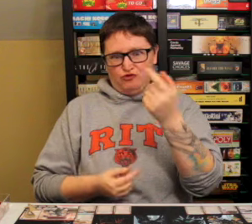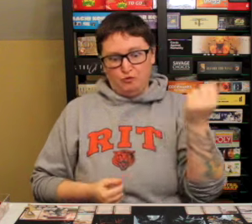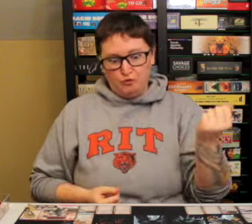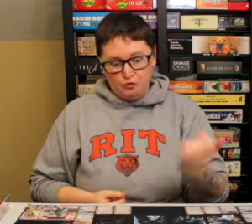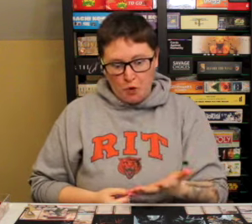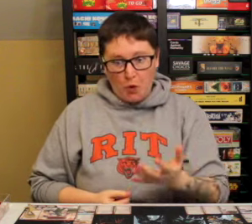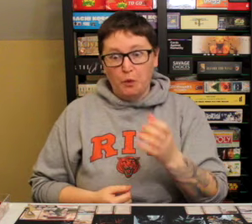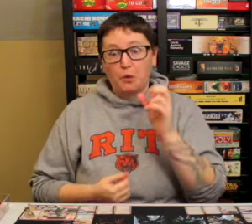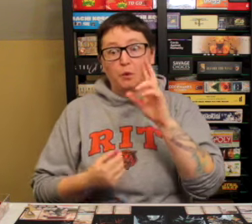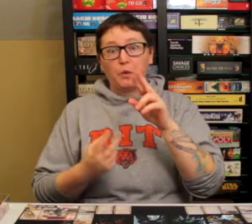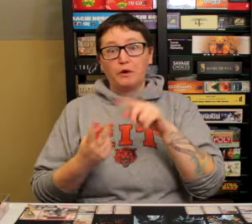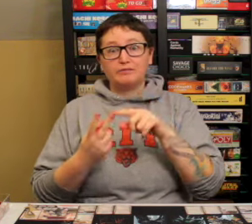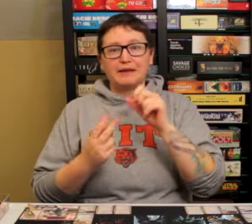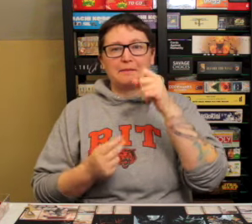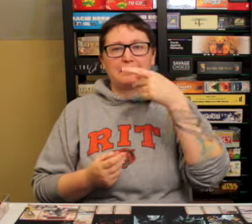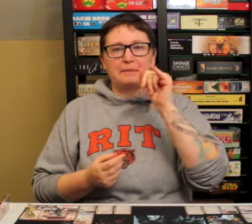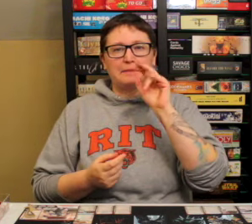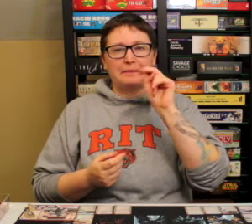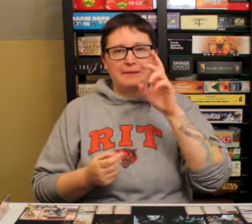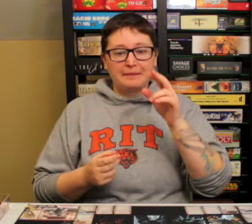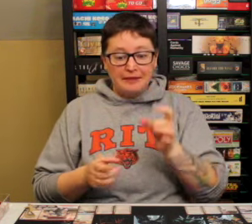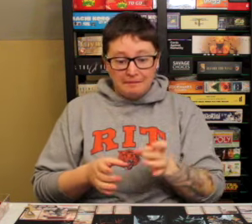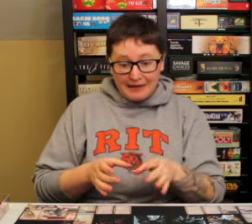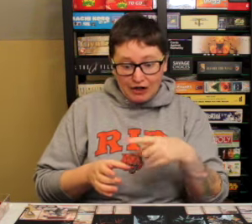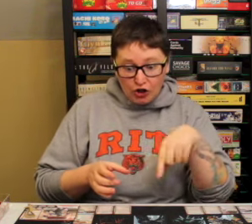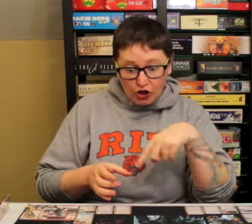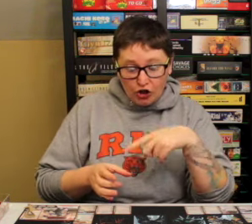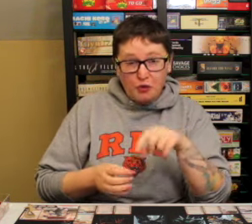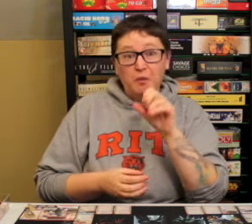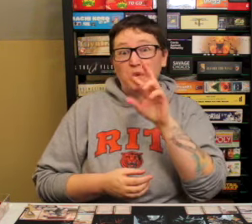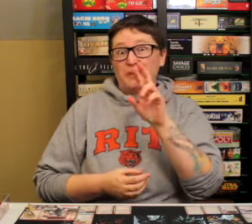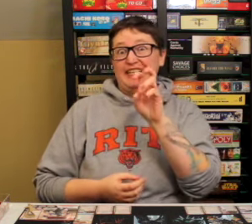Again, it's a pretty simple you roll, or use a spinner,